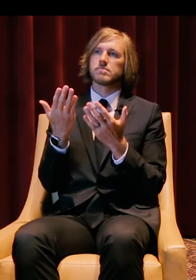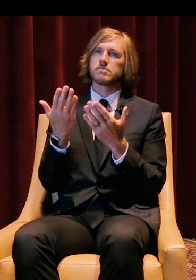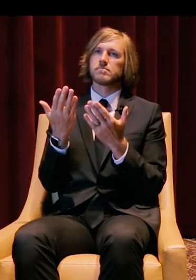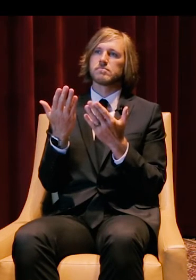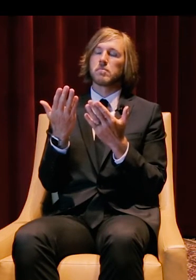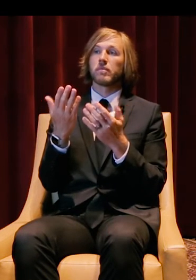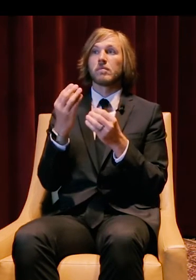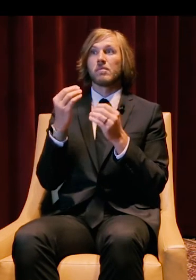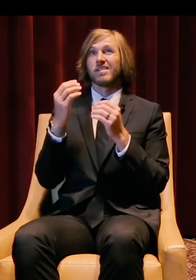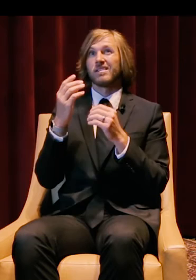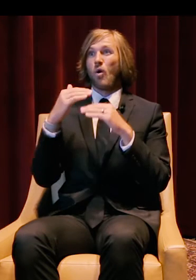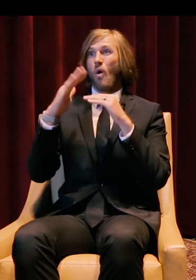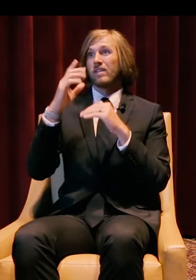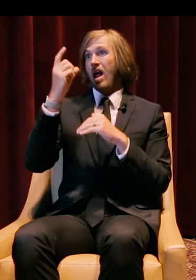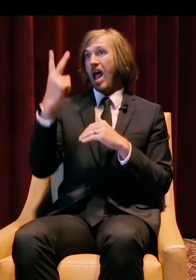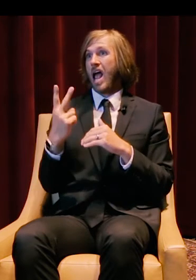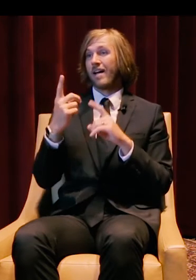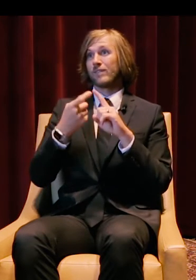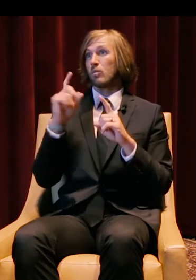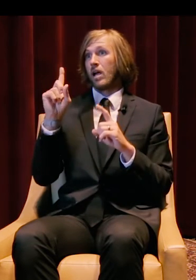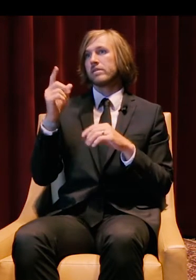more than half of our business comes from referrals.